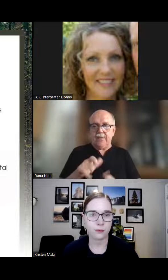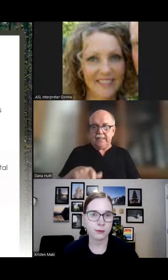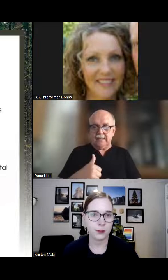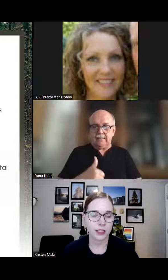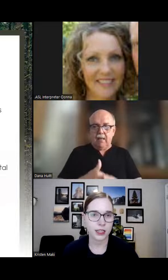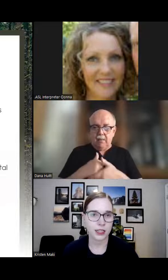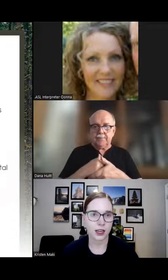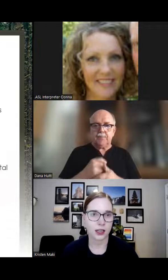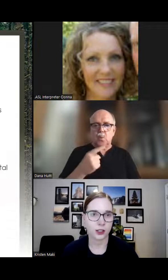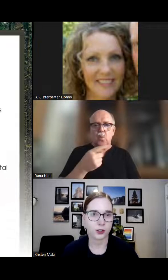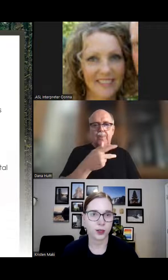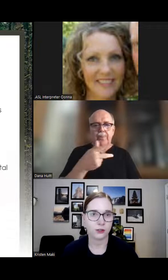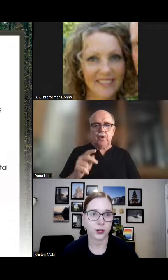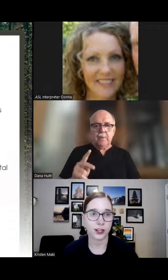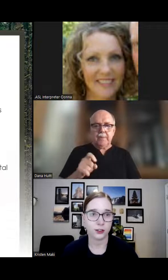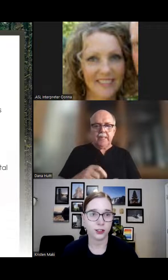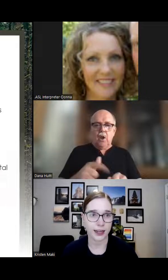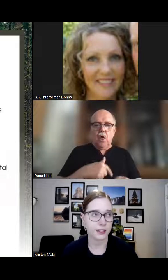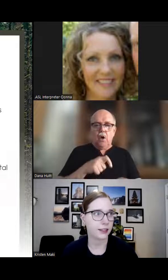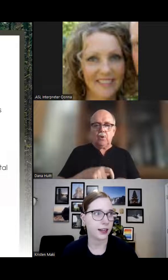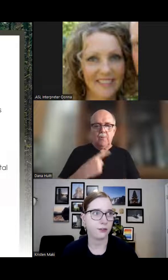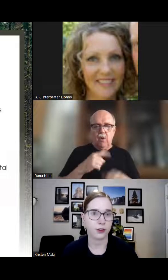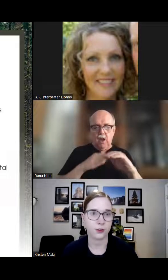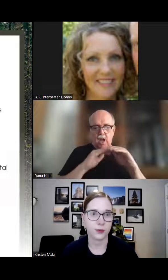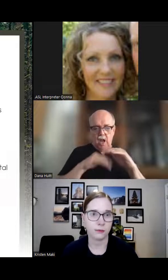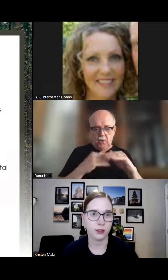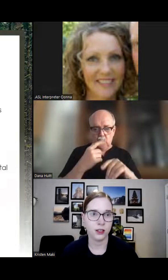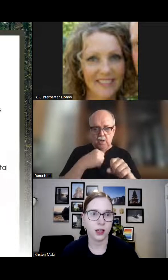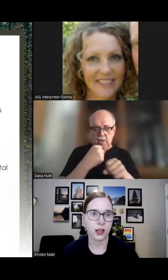paid to care for their spouse. Susan, can you maybe address that for the Medicaid